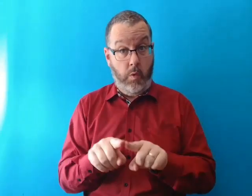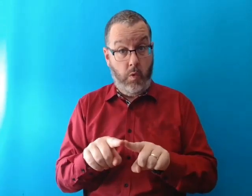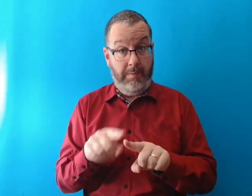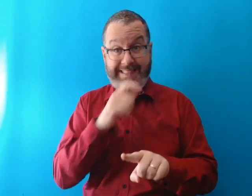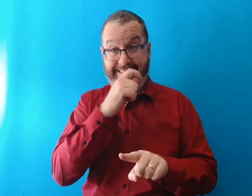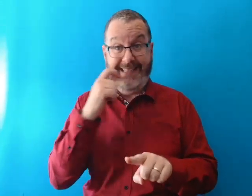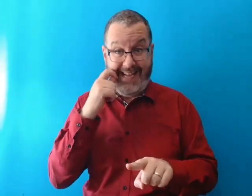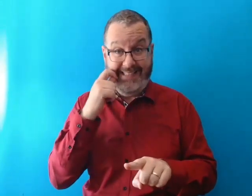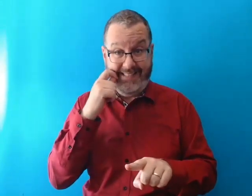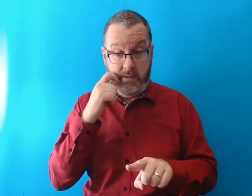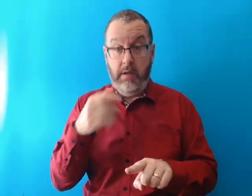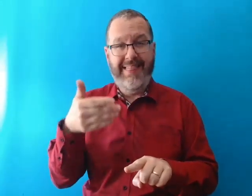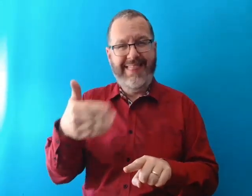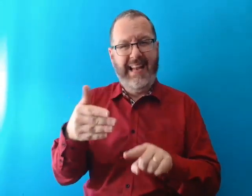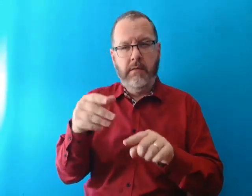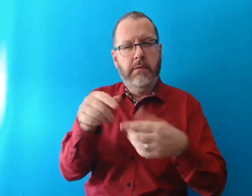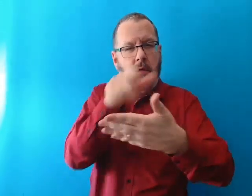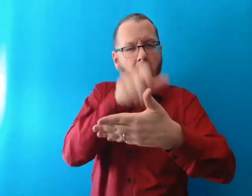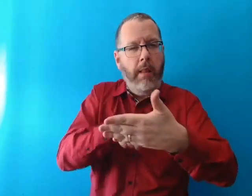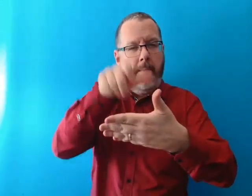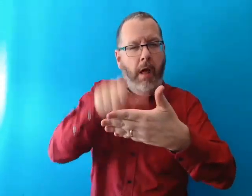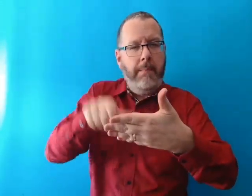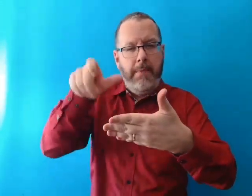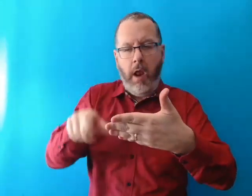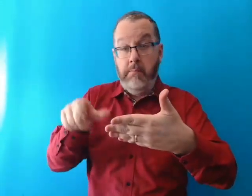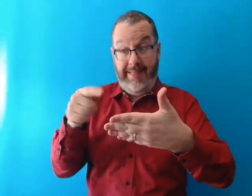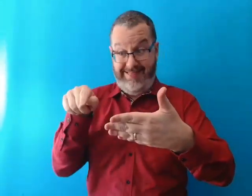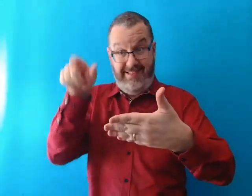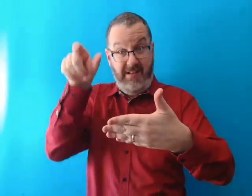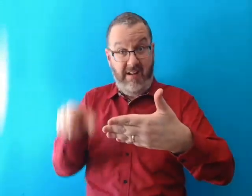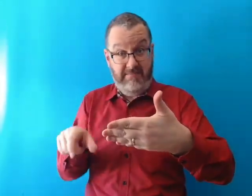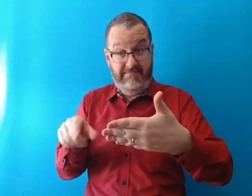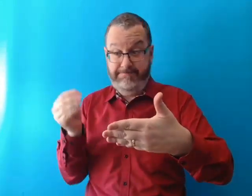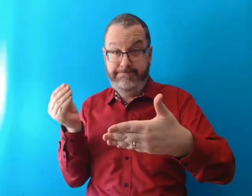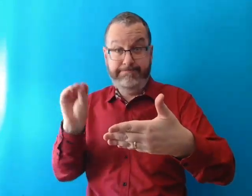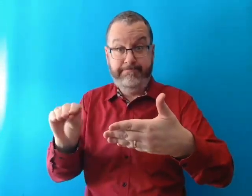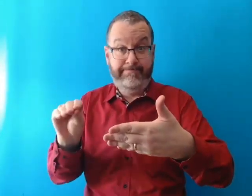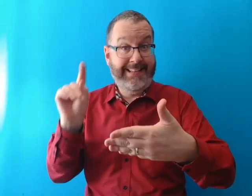The Census forms allowed only certain options for this column –